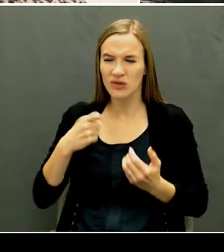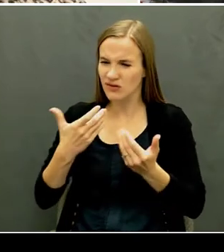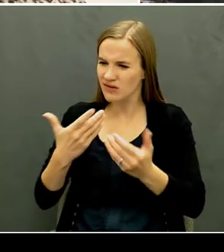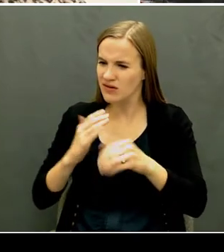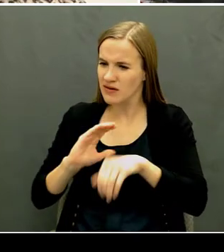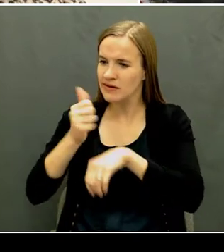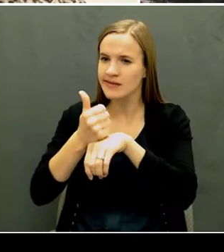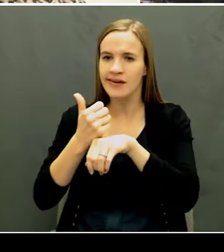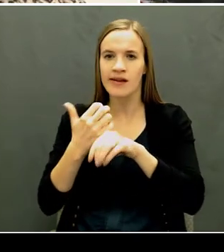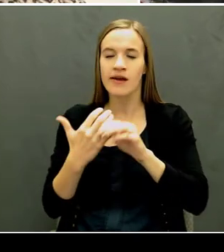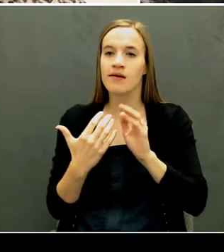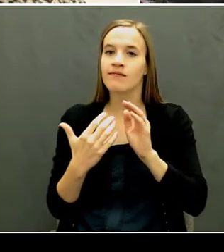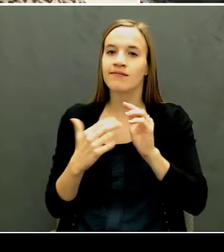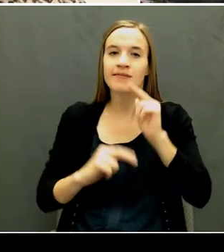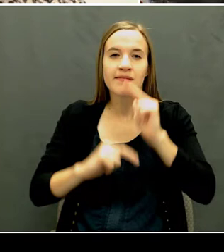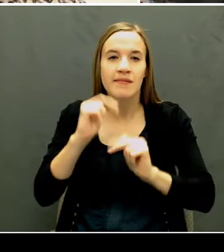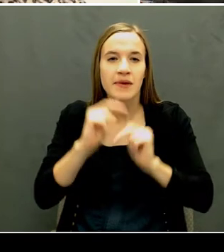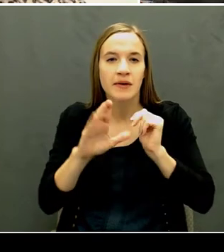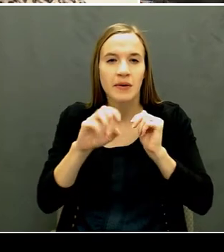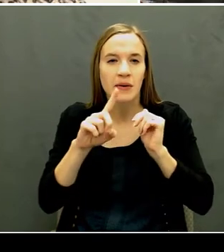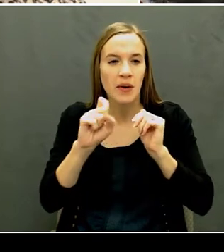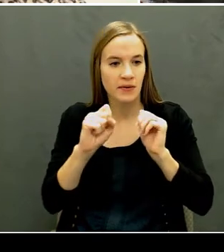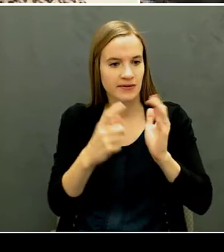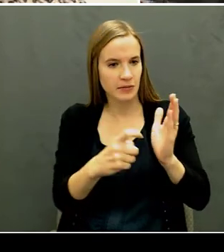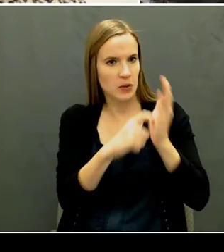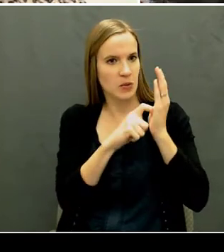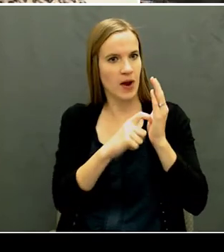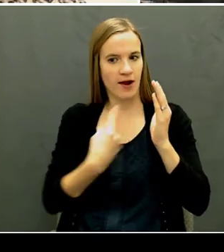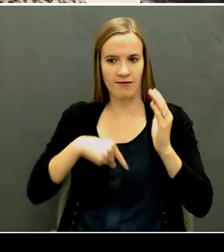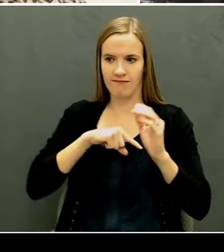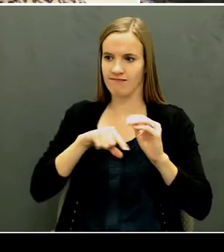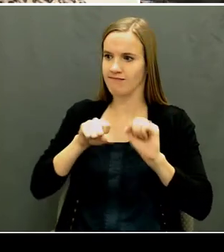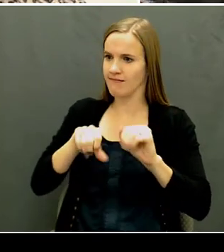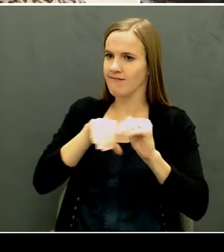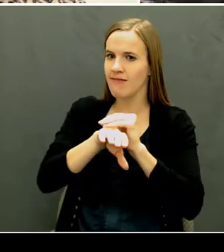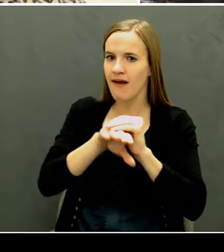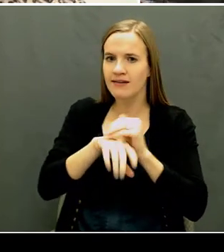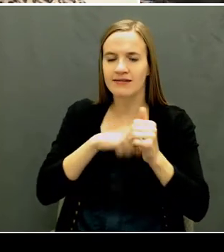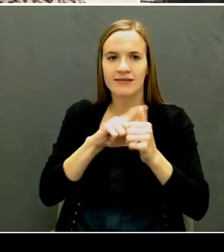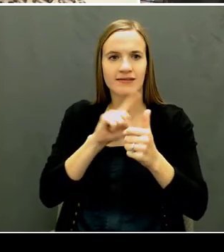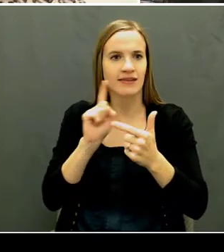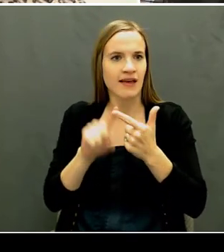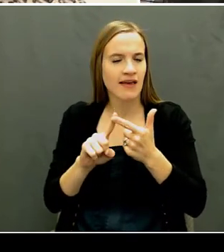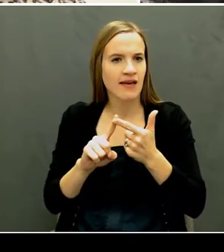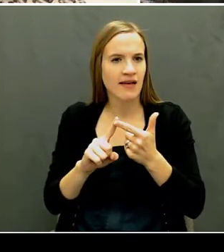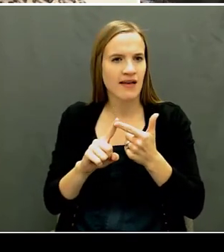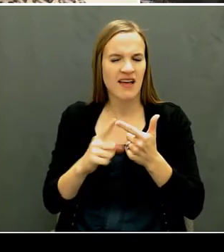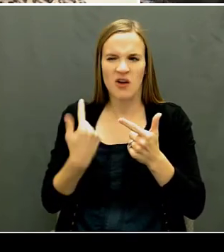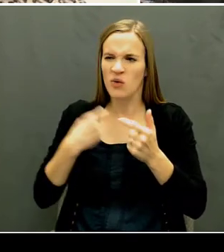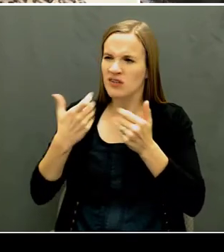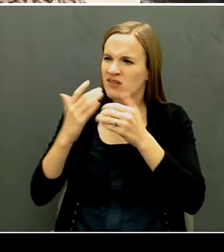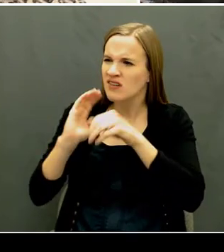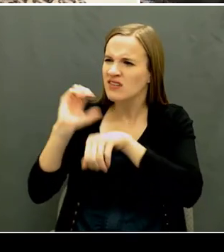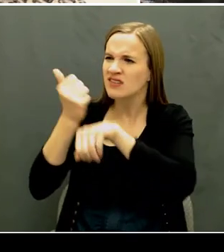don't we get some of these public policies, change so people aren't so isolated, so people will have